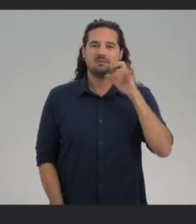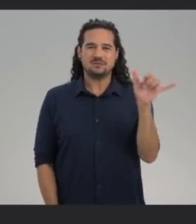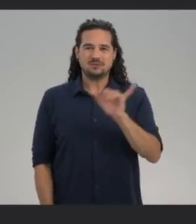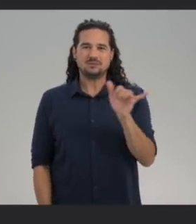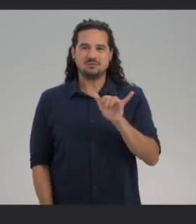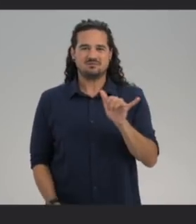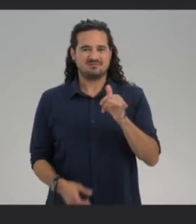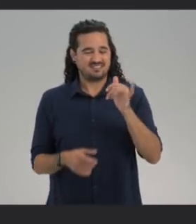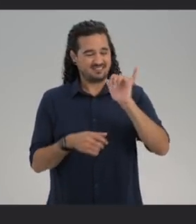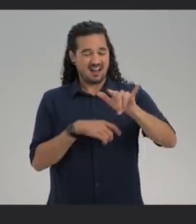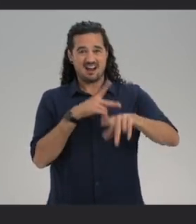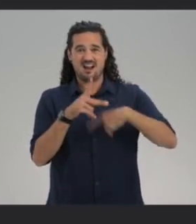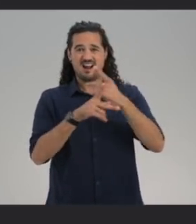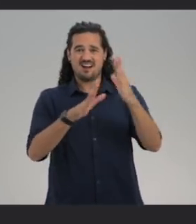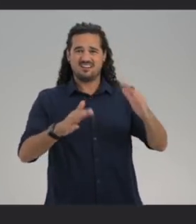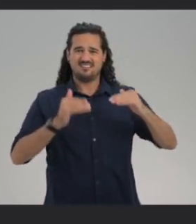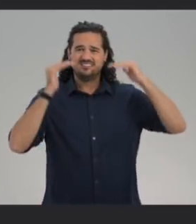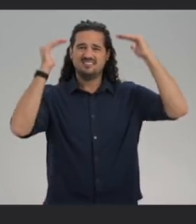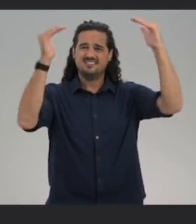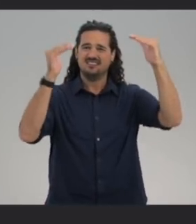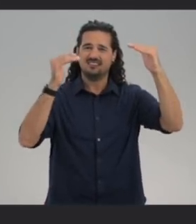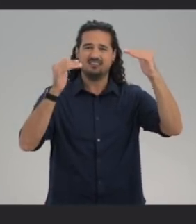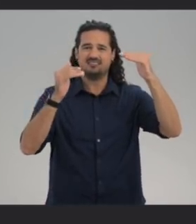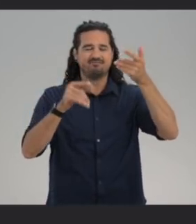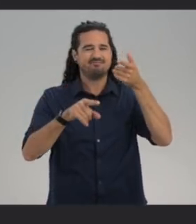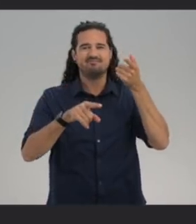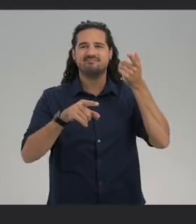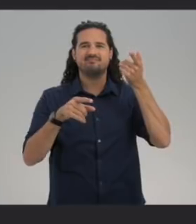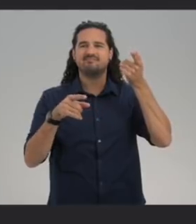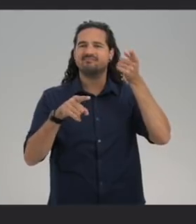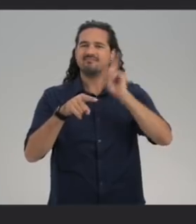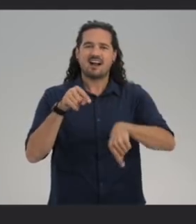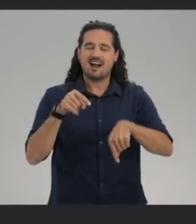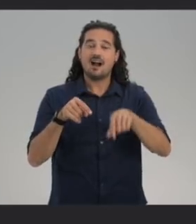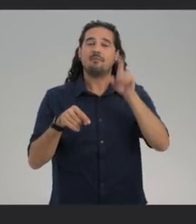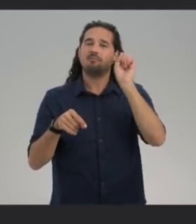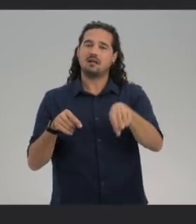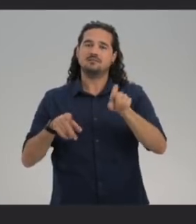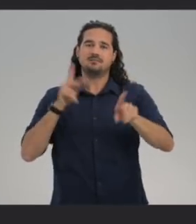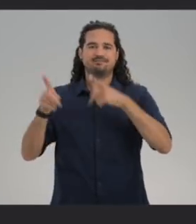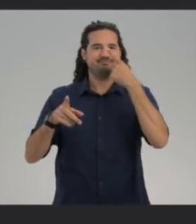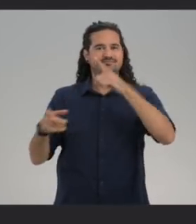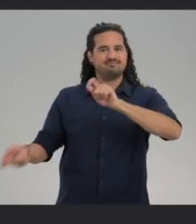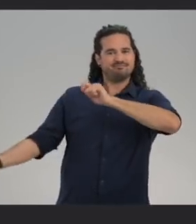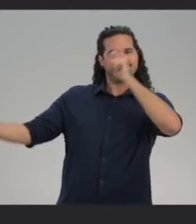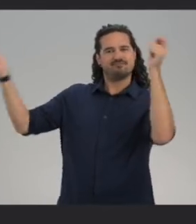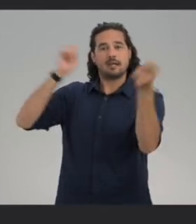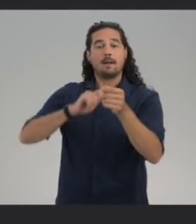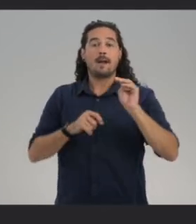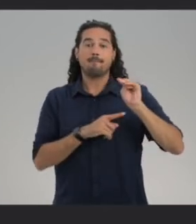Advancements of this magnitude only come from making bold changes. The M1 chip is by far